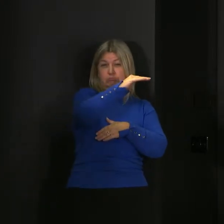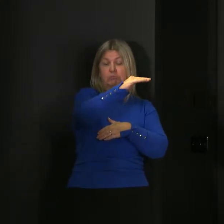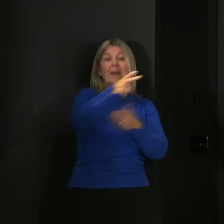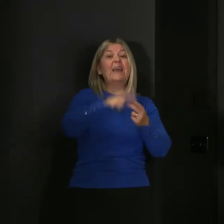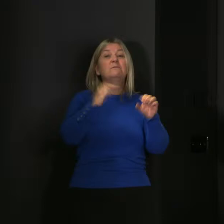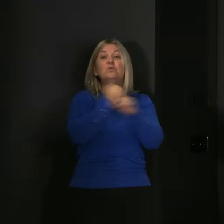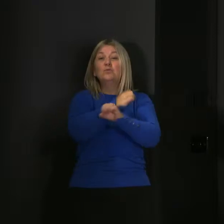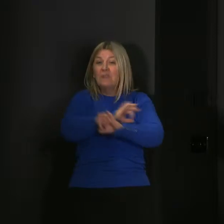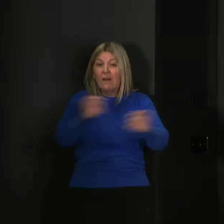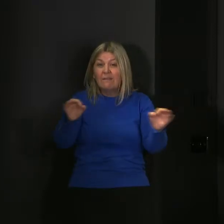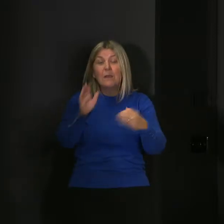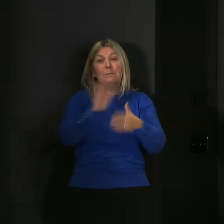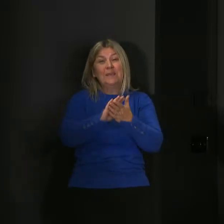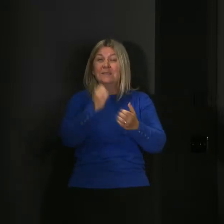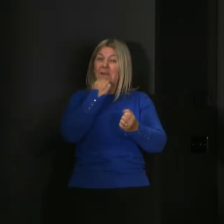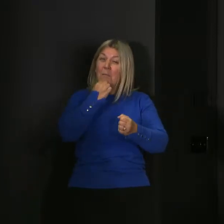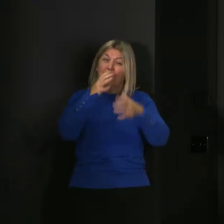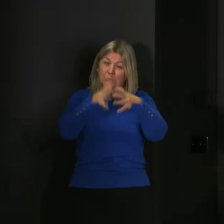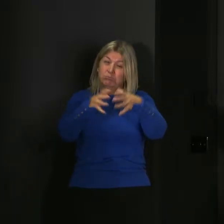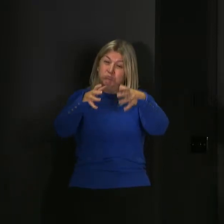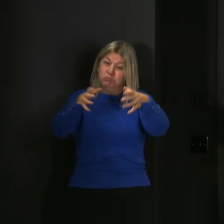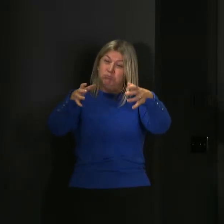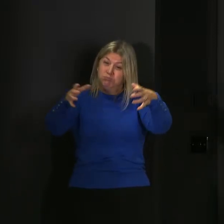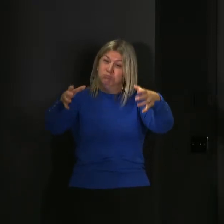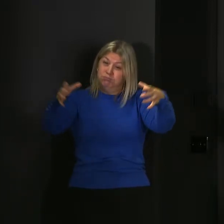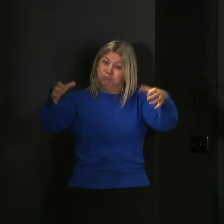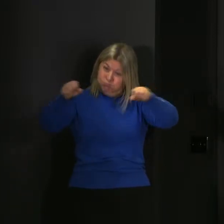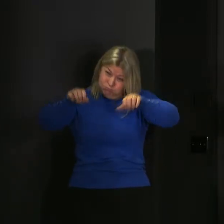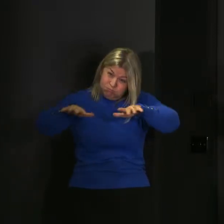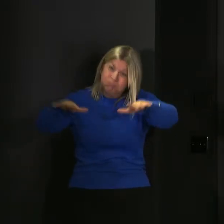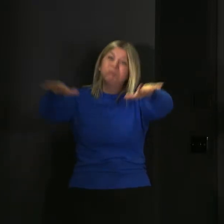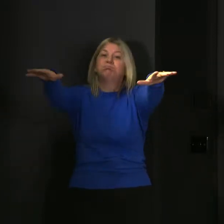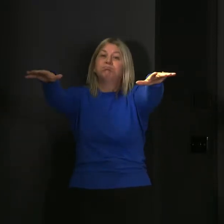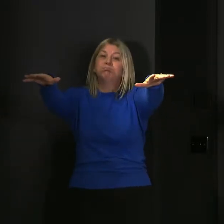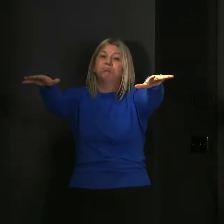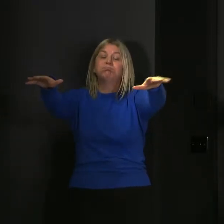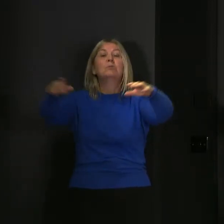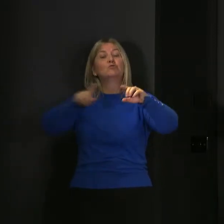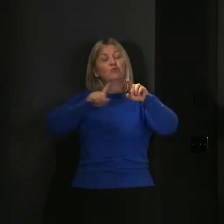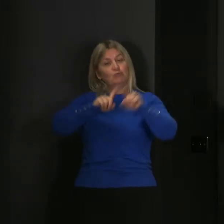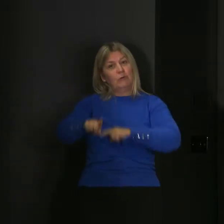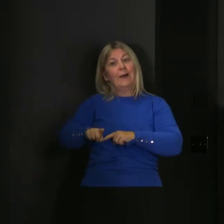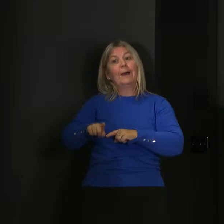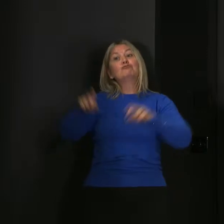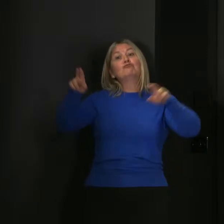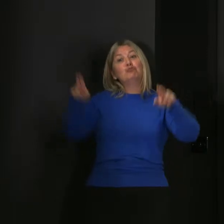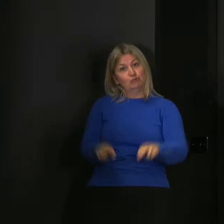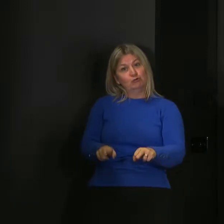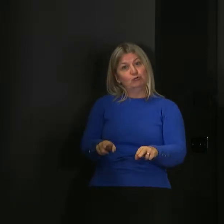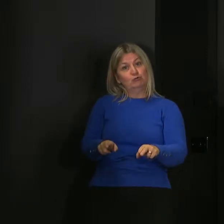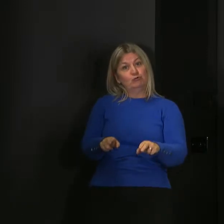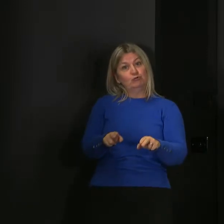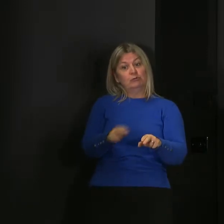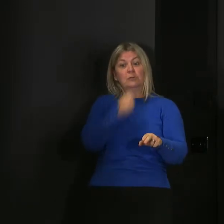that reset as well. So its two advantages are both to reduce the rate of growth by doing that